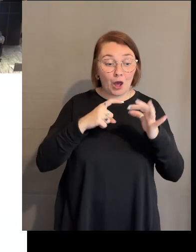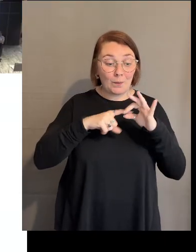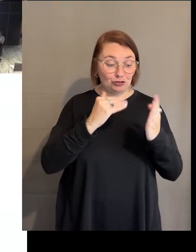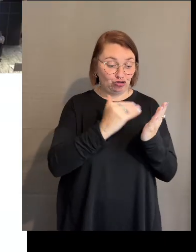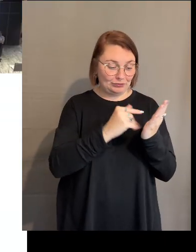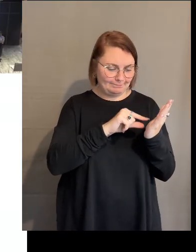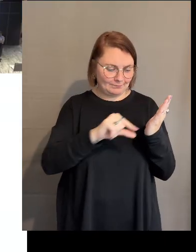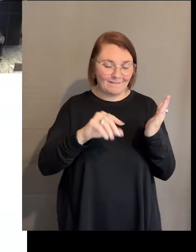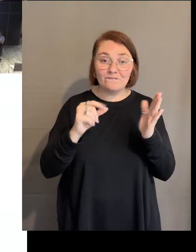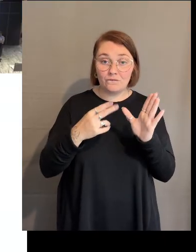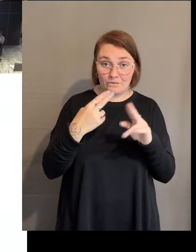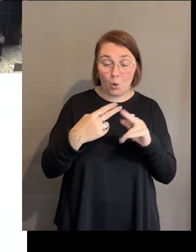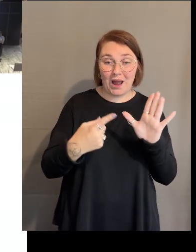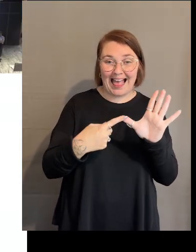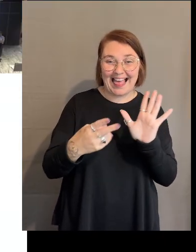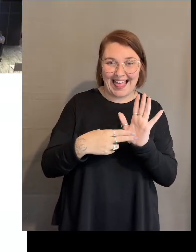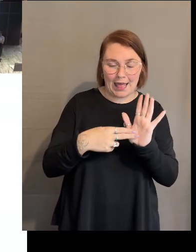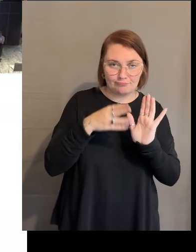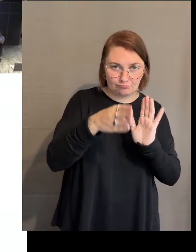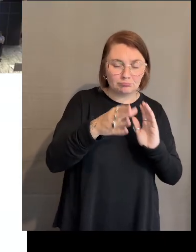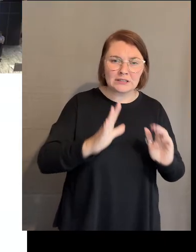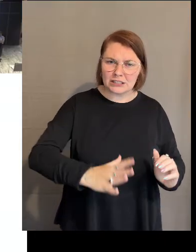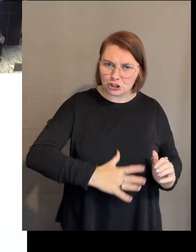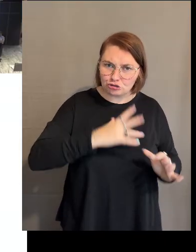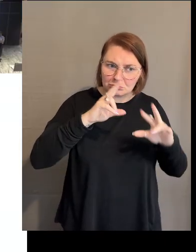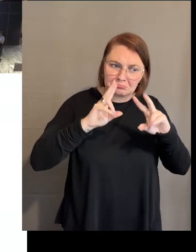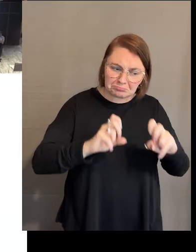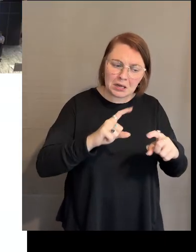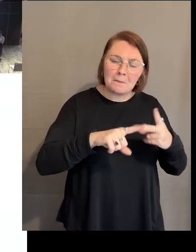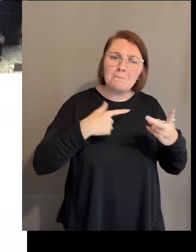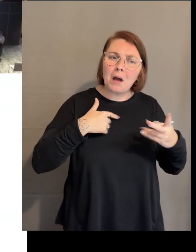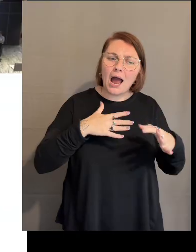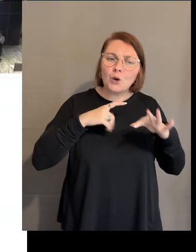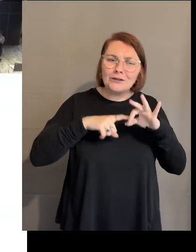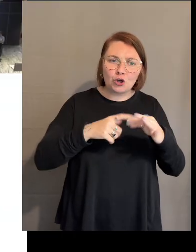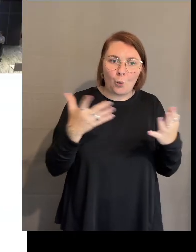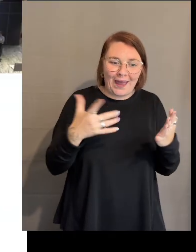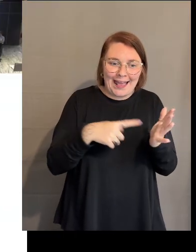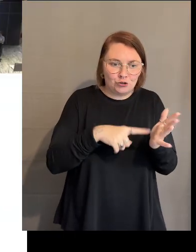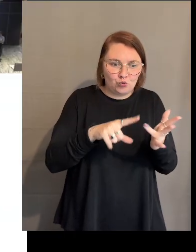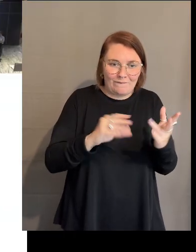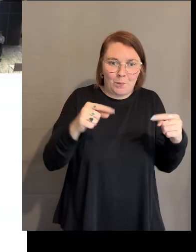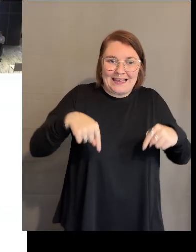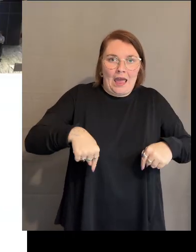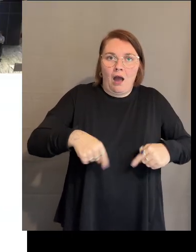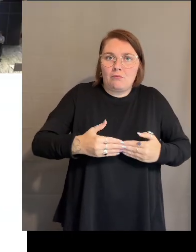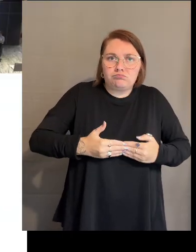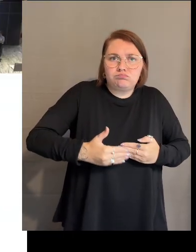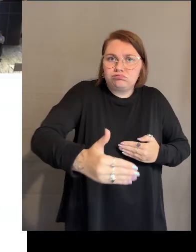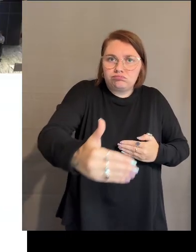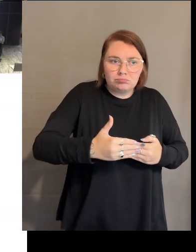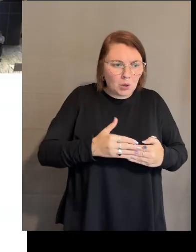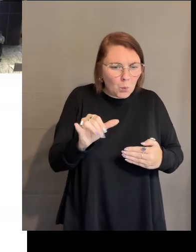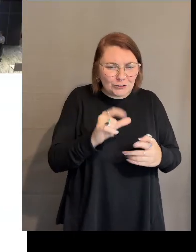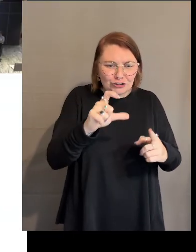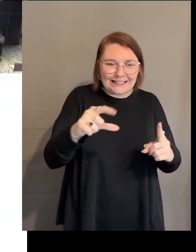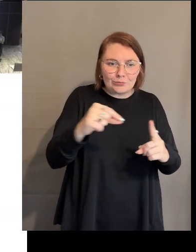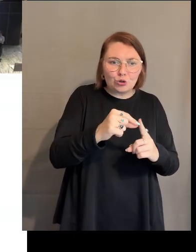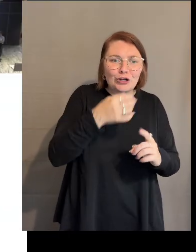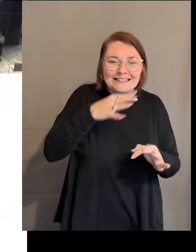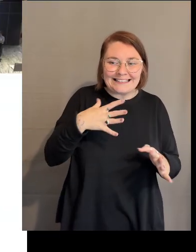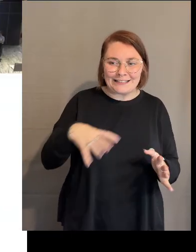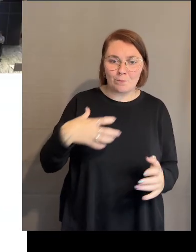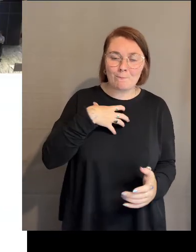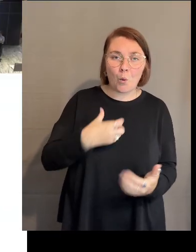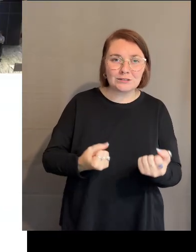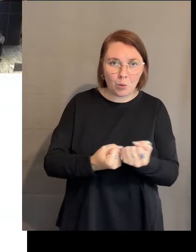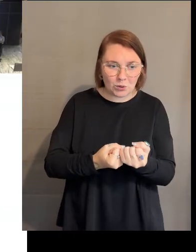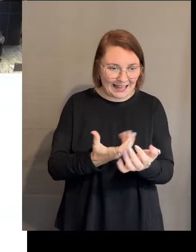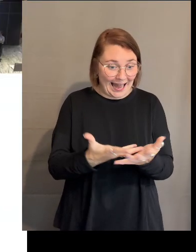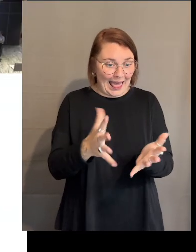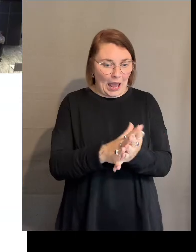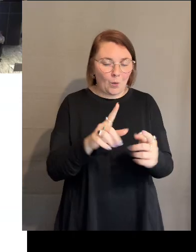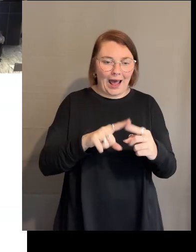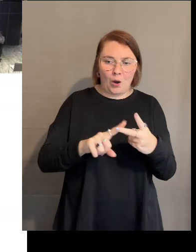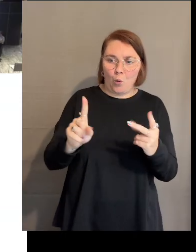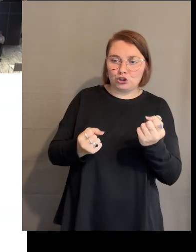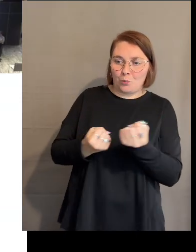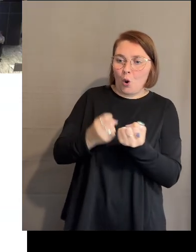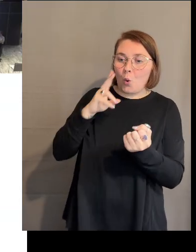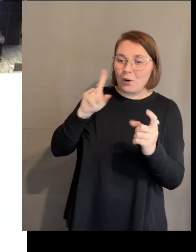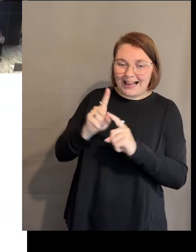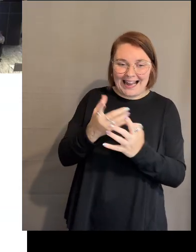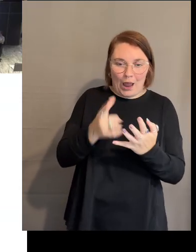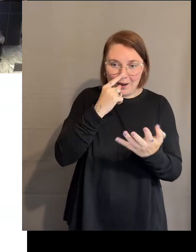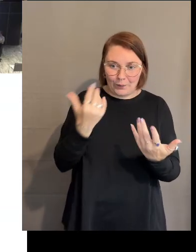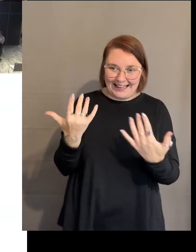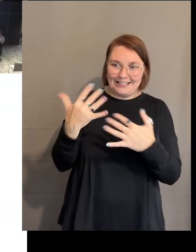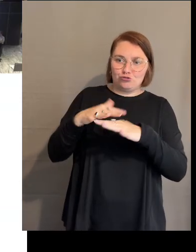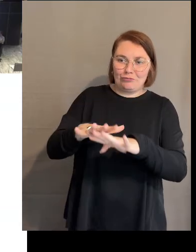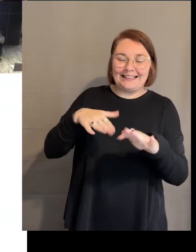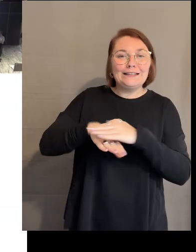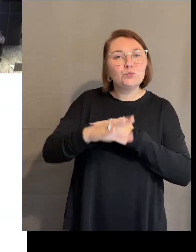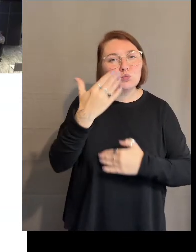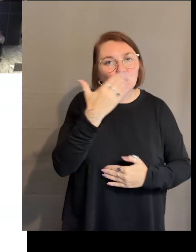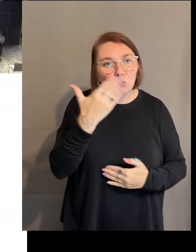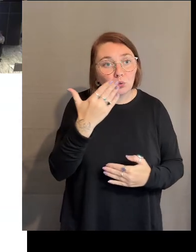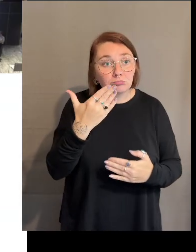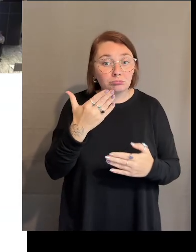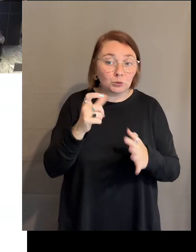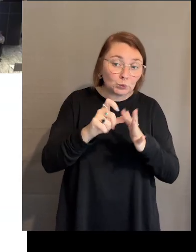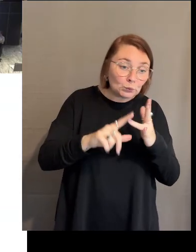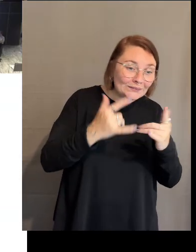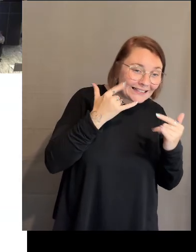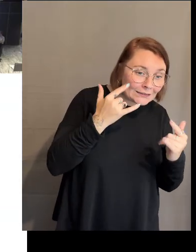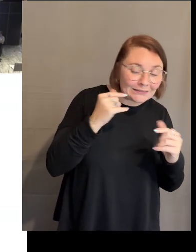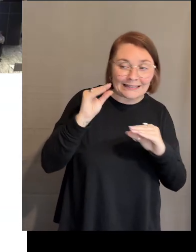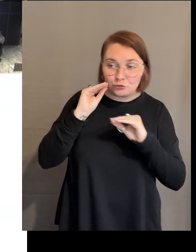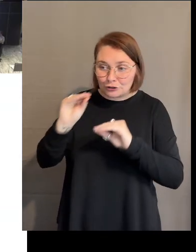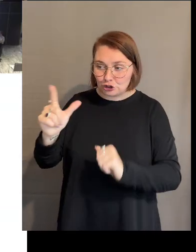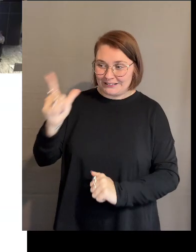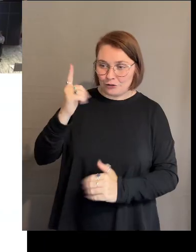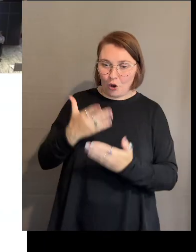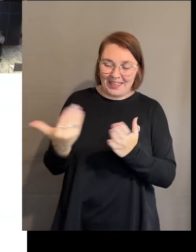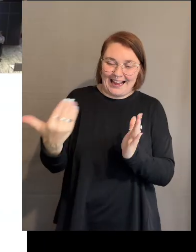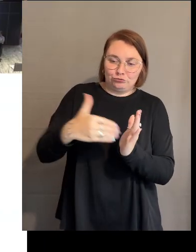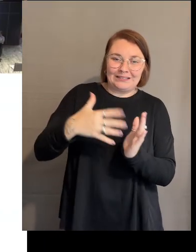Very interesting research. My question is, where to from here? How do we find out which cerebral palsy kids need more support, and what that support looks like? And how do we integrate it within schools, conduct assessments, and educate teachers on the extra needs that those kids with cerebral palsy need?